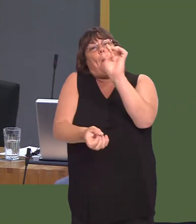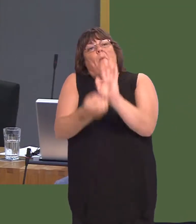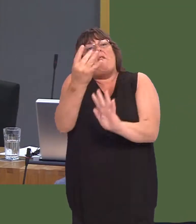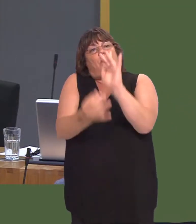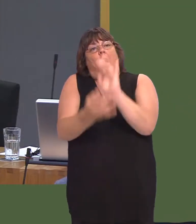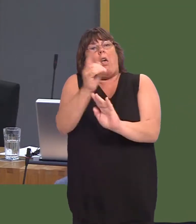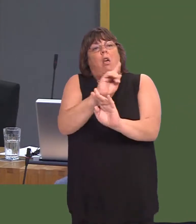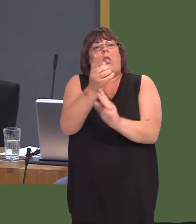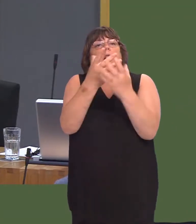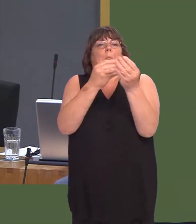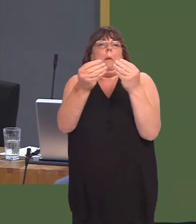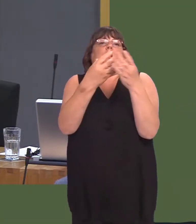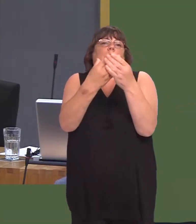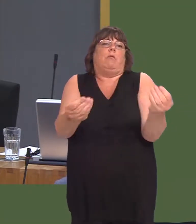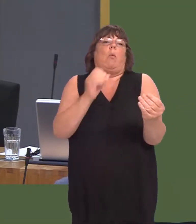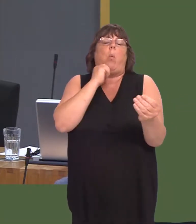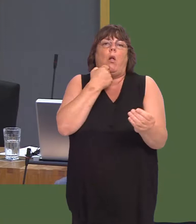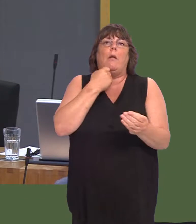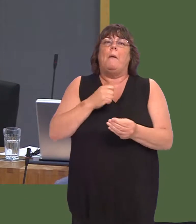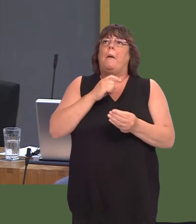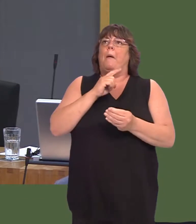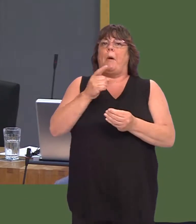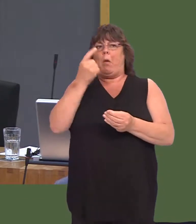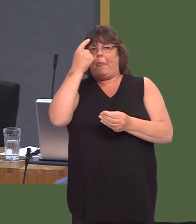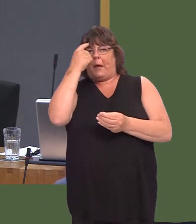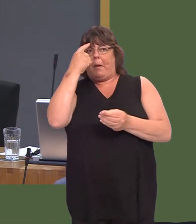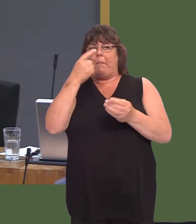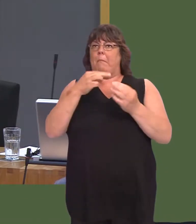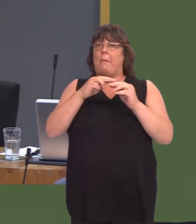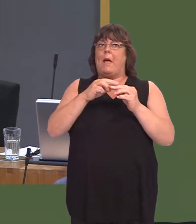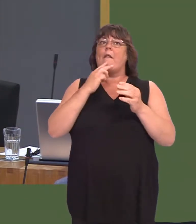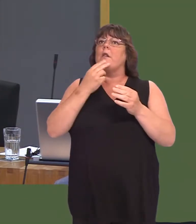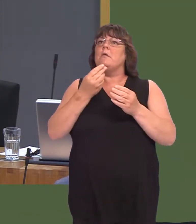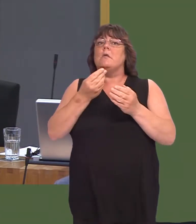Therefore, isnít it time to look at issues such as a deposit-return scheme, to see how